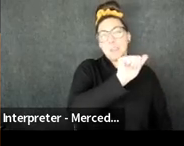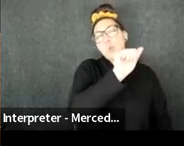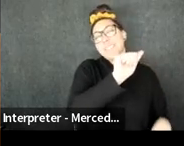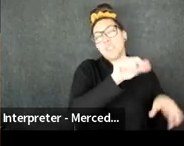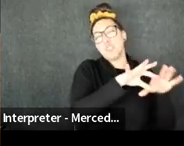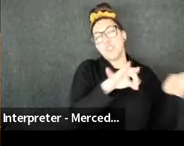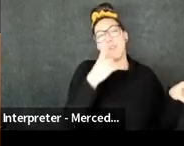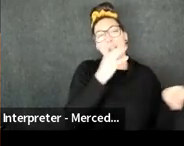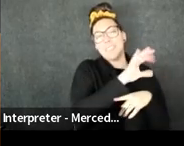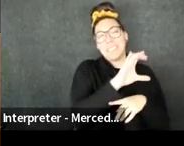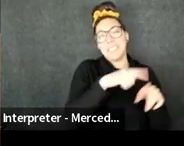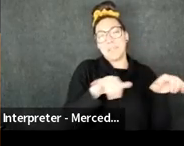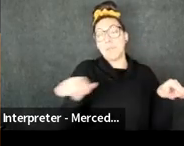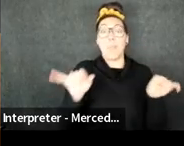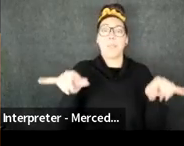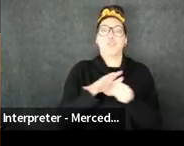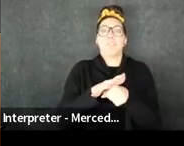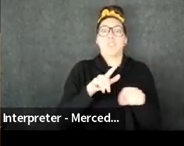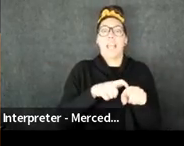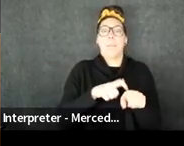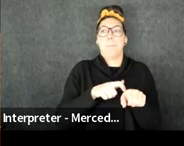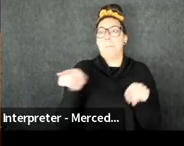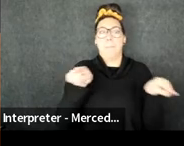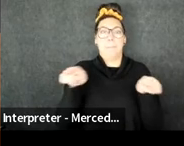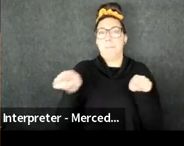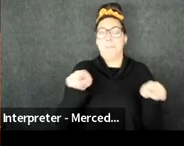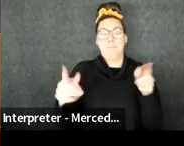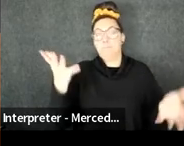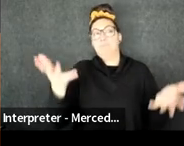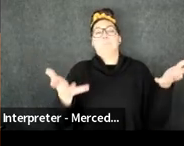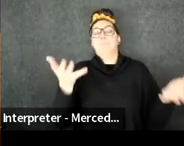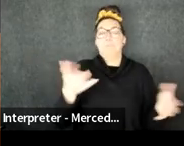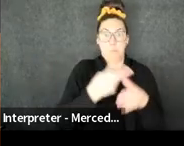So it was a very stressful time having to juggle both programs.